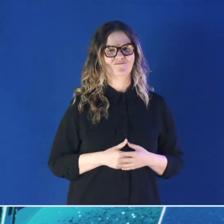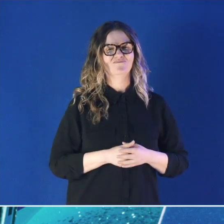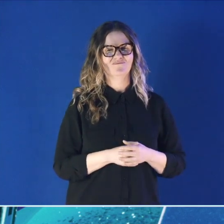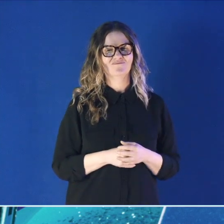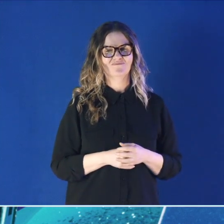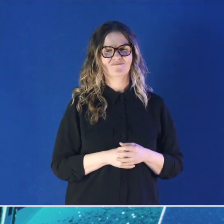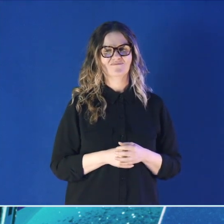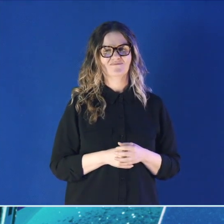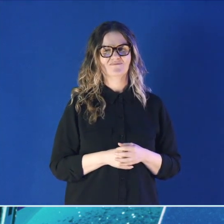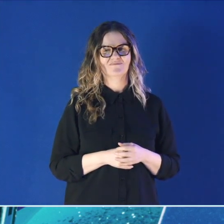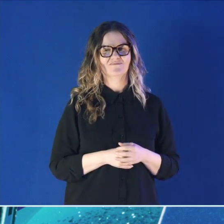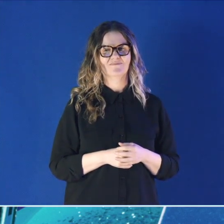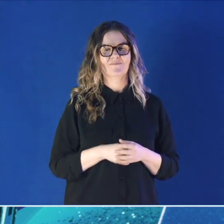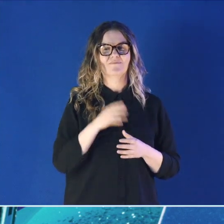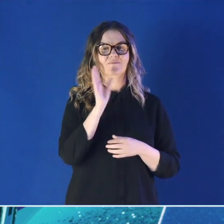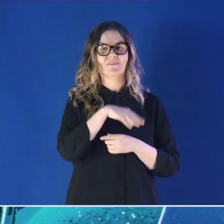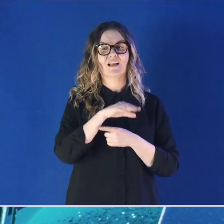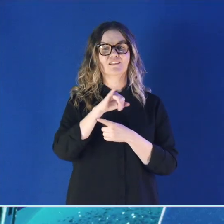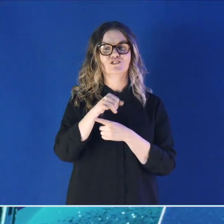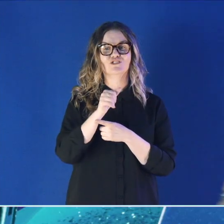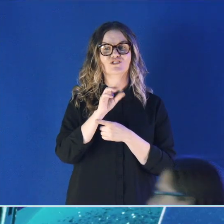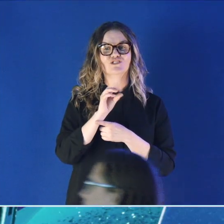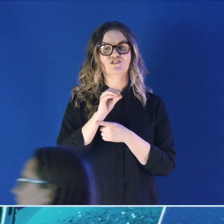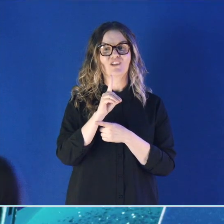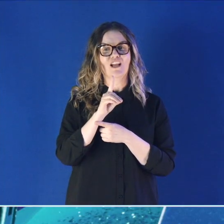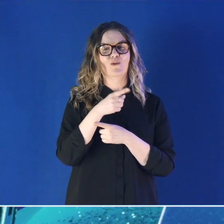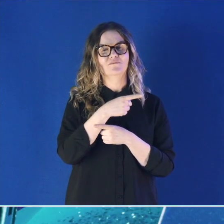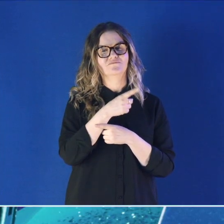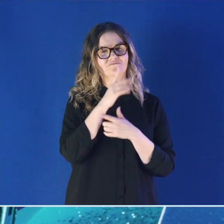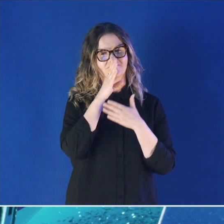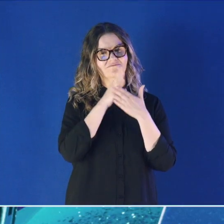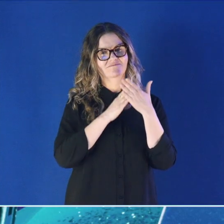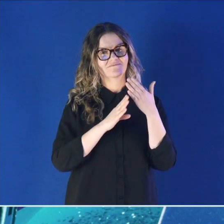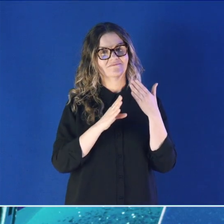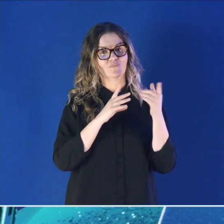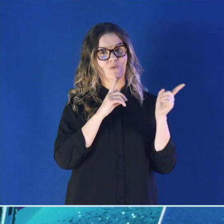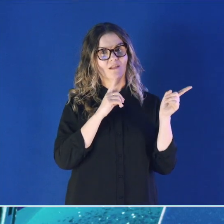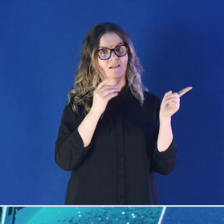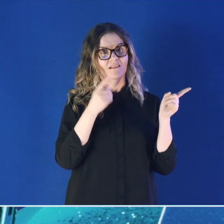Not only is he in the NFL, he's in the NBA, the NHL, the MLB.